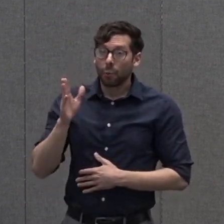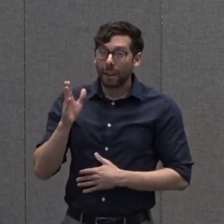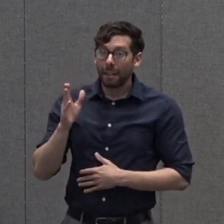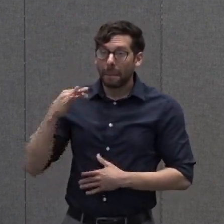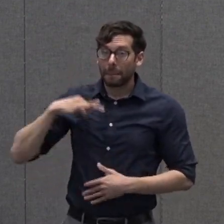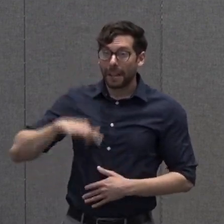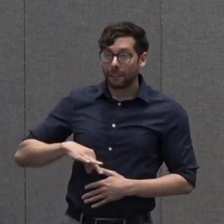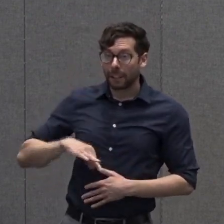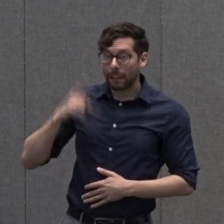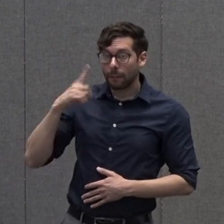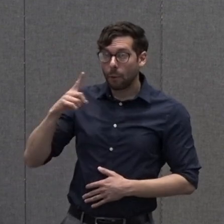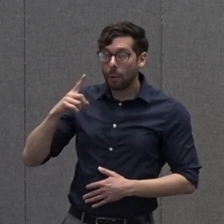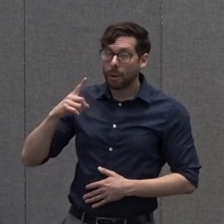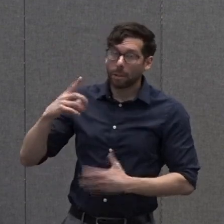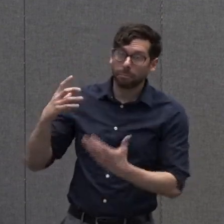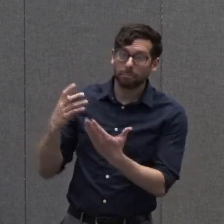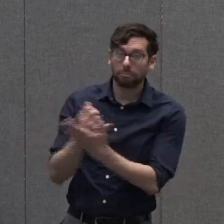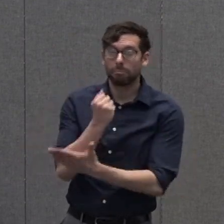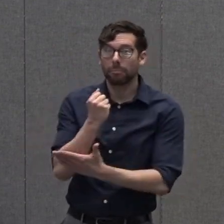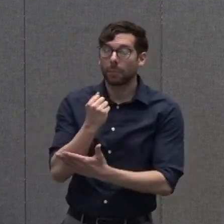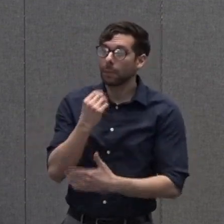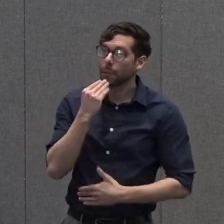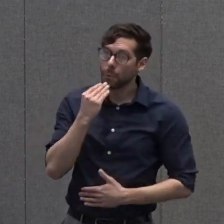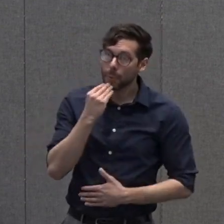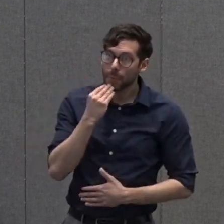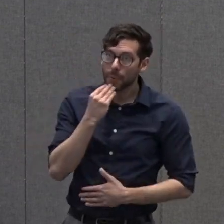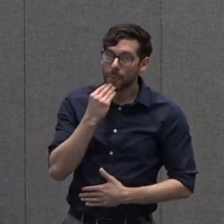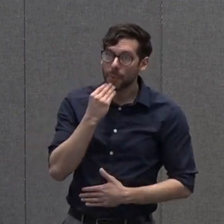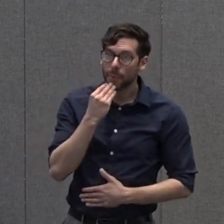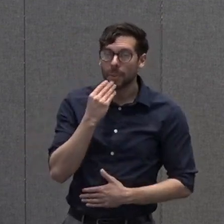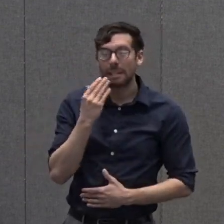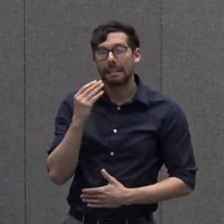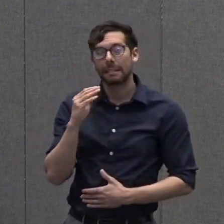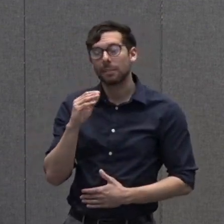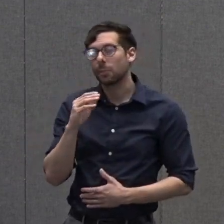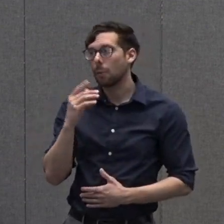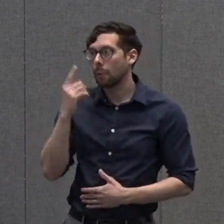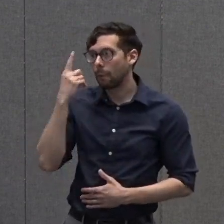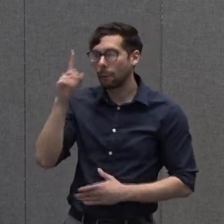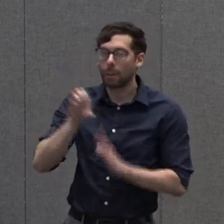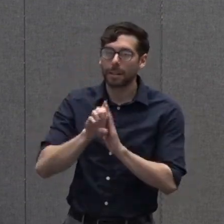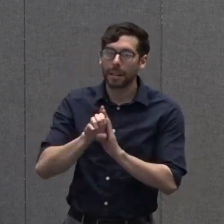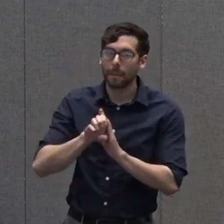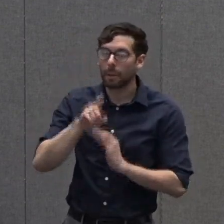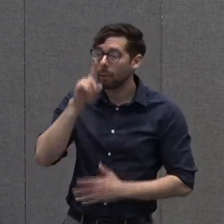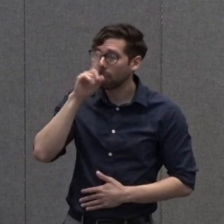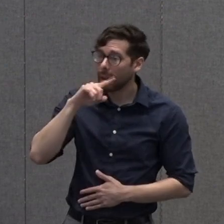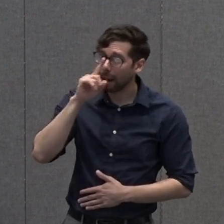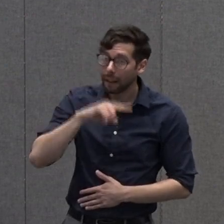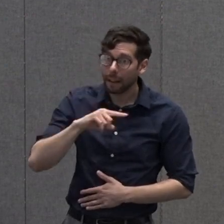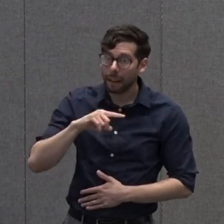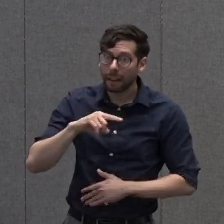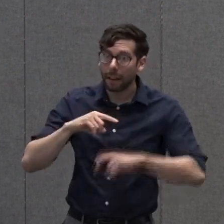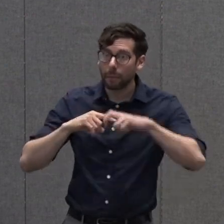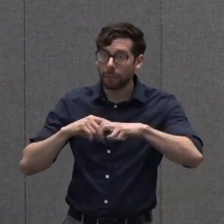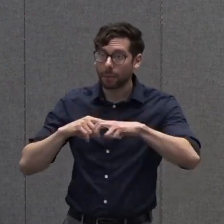They'll grab hold of a food item, a rodent as an example. And they wrap around it, and squeeze so tight